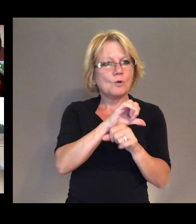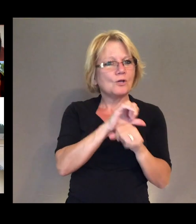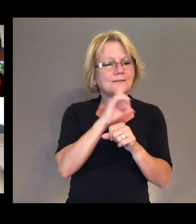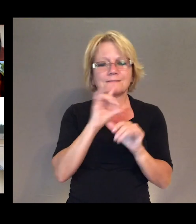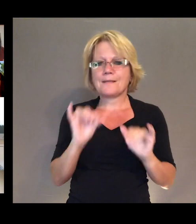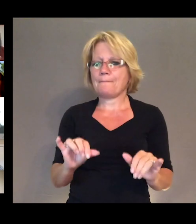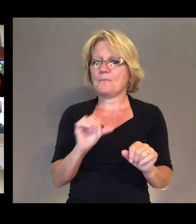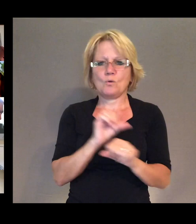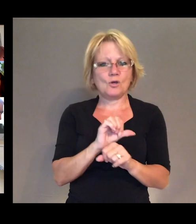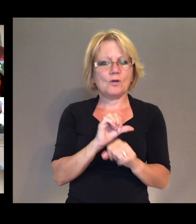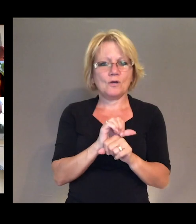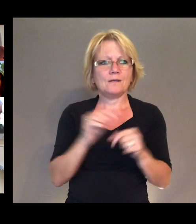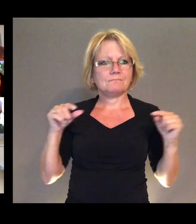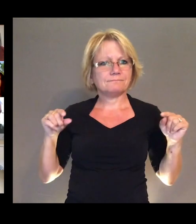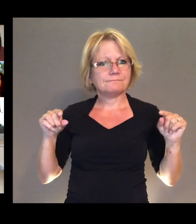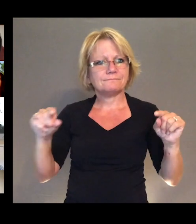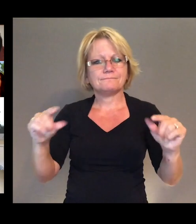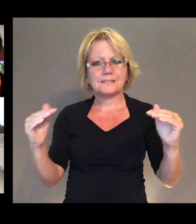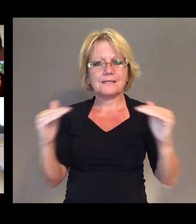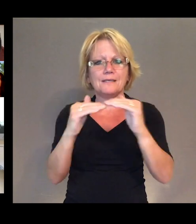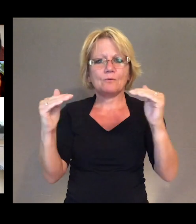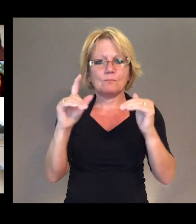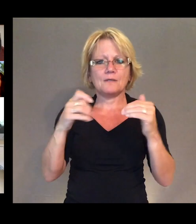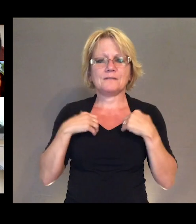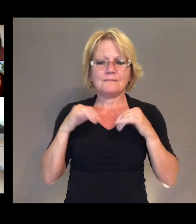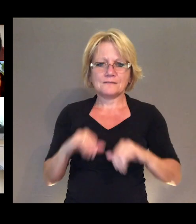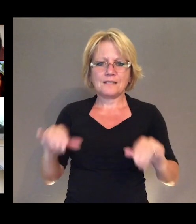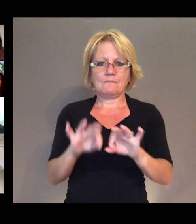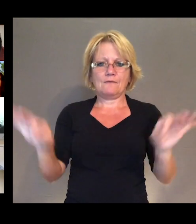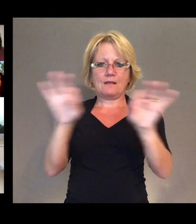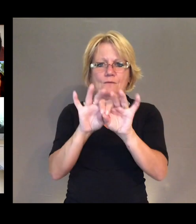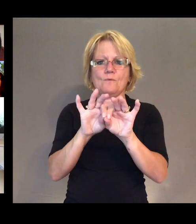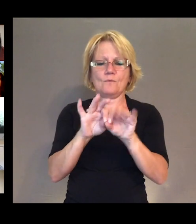And so it needs that same value for these students because it gives them an opportunity